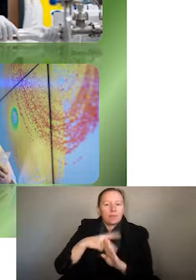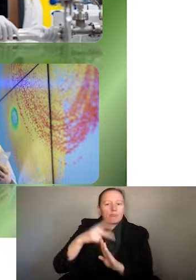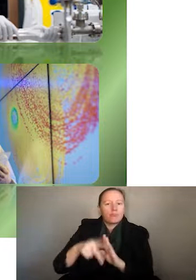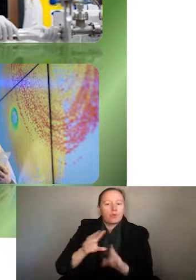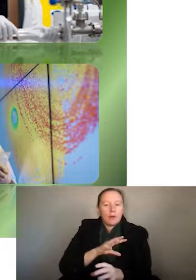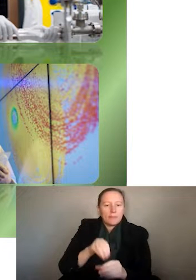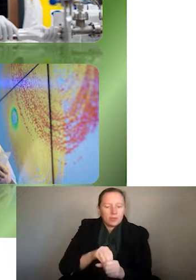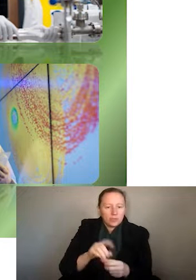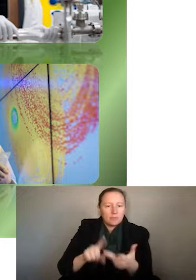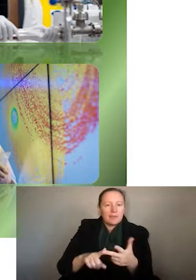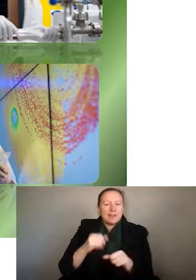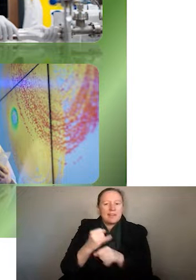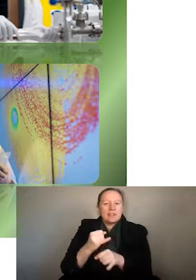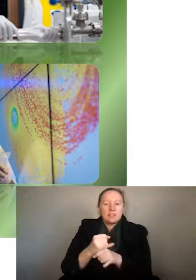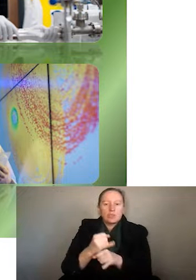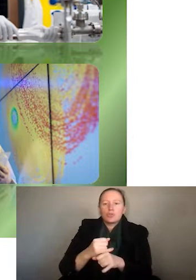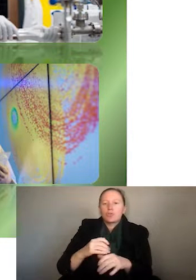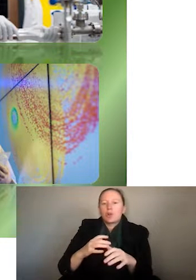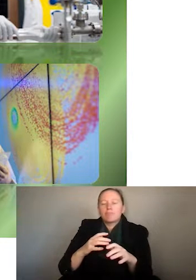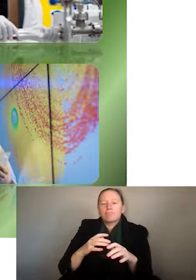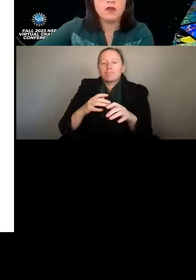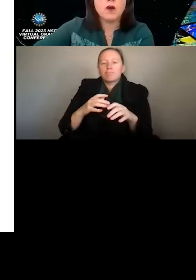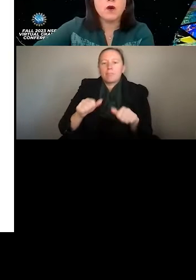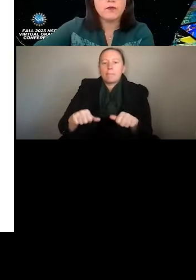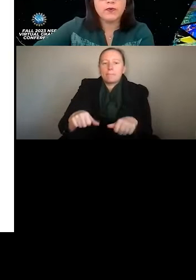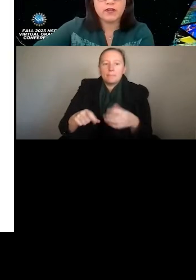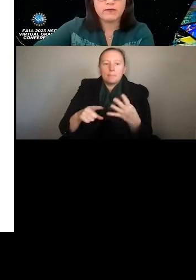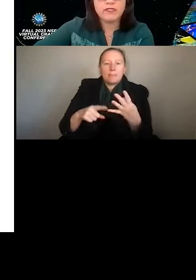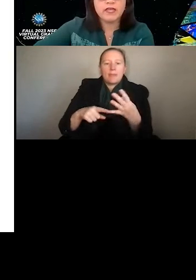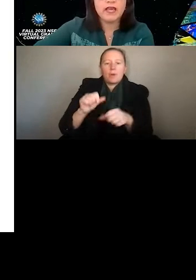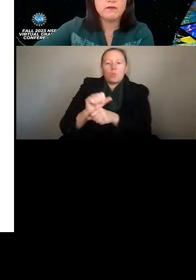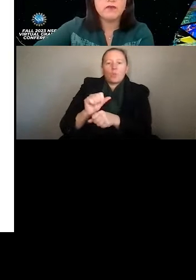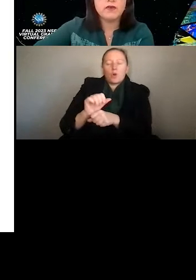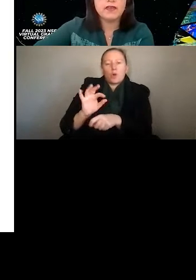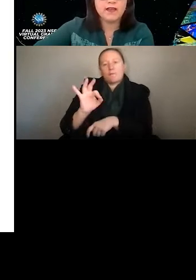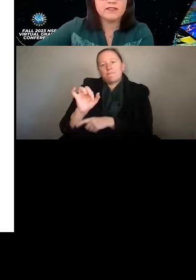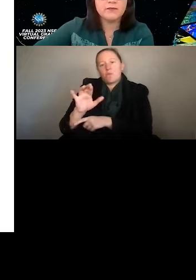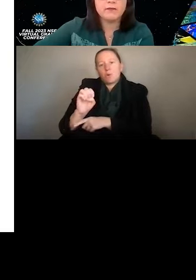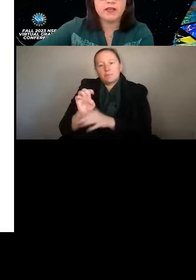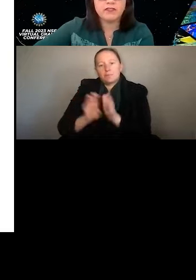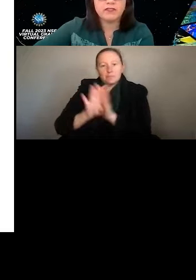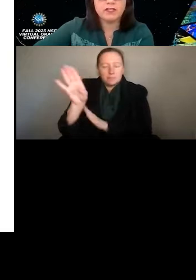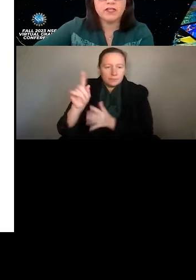and STEM professional workforce development. All programs aim to enhance the preparation,